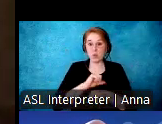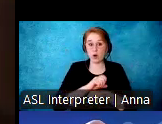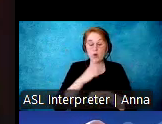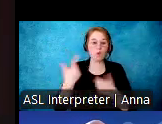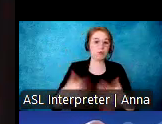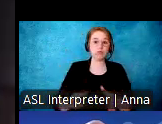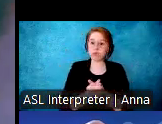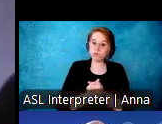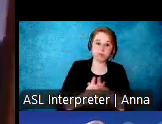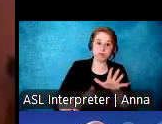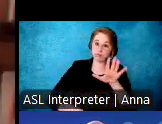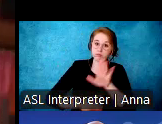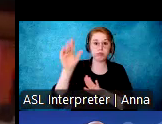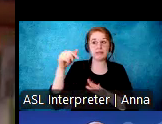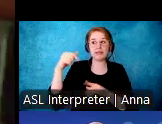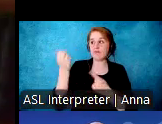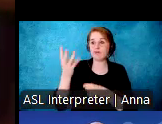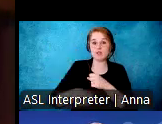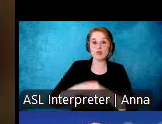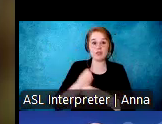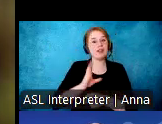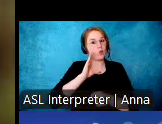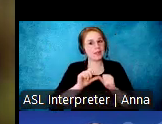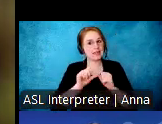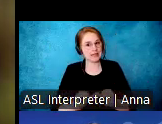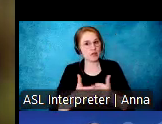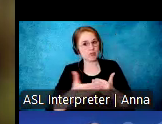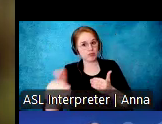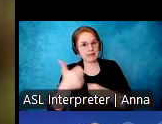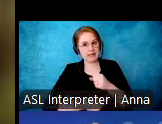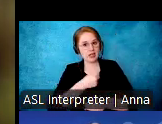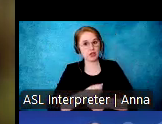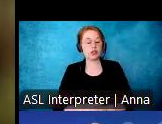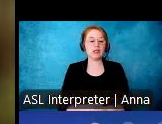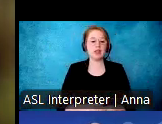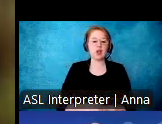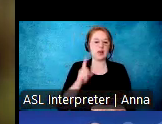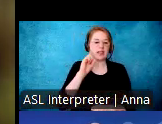and it will continue to surge in the decade ahead. We estimate that between 2020